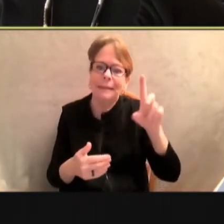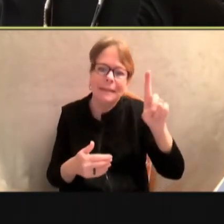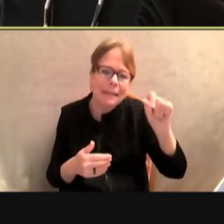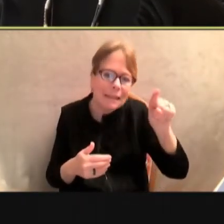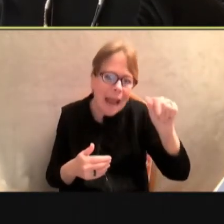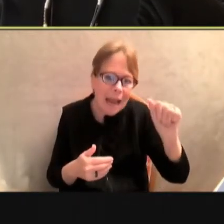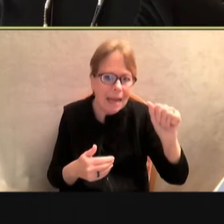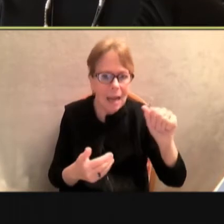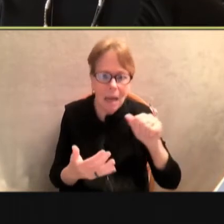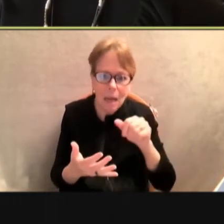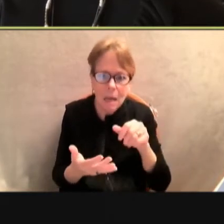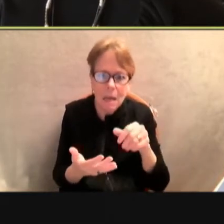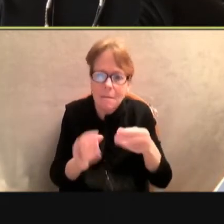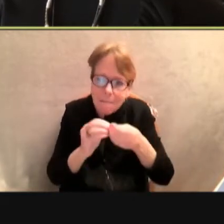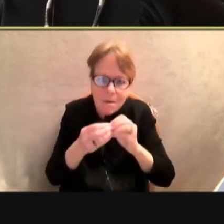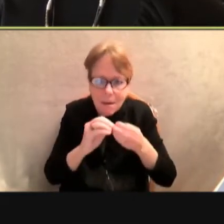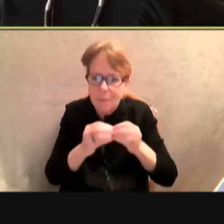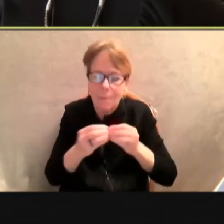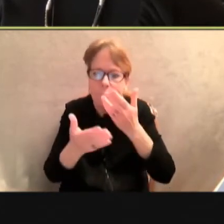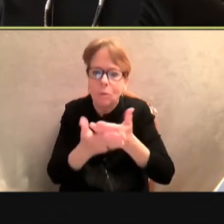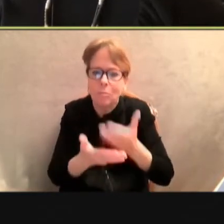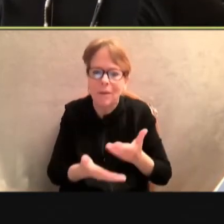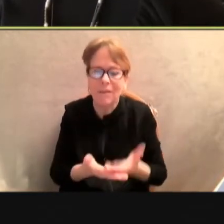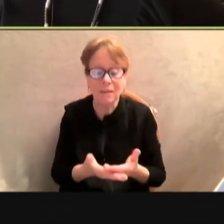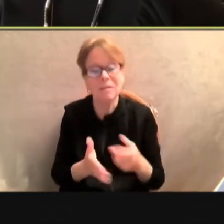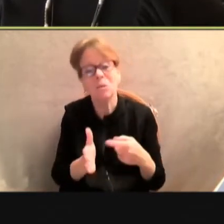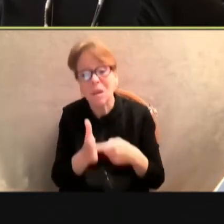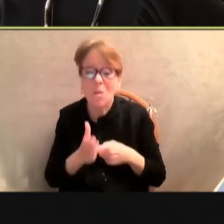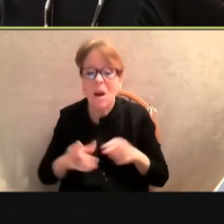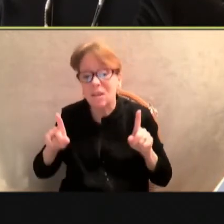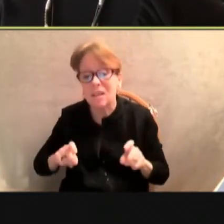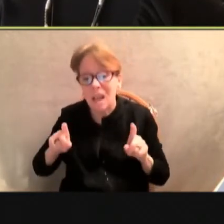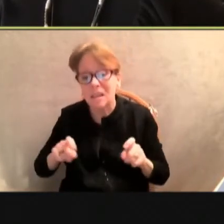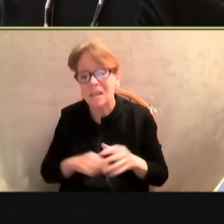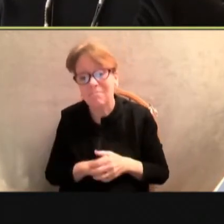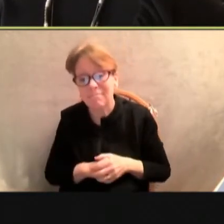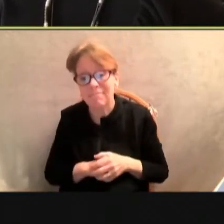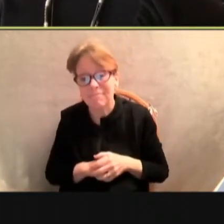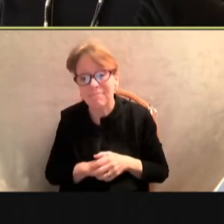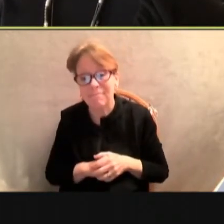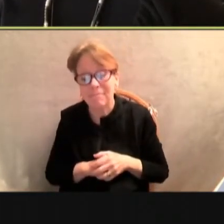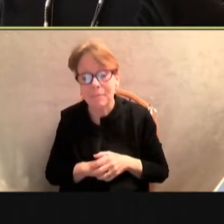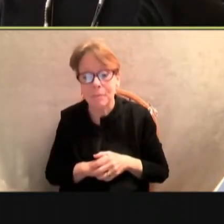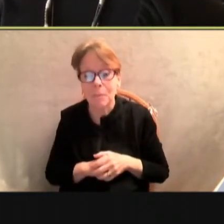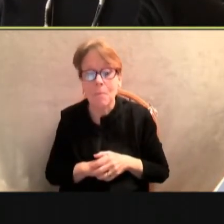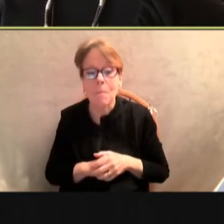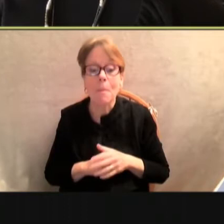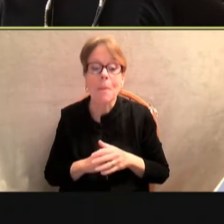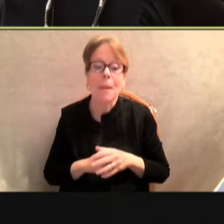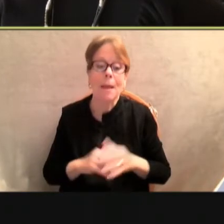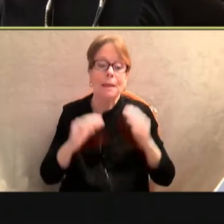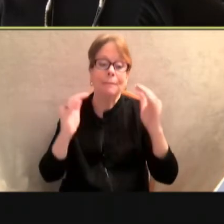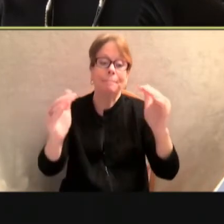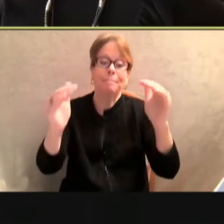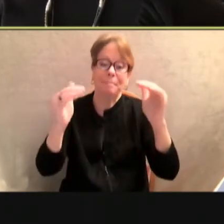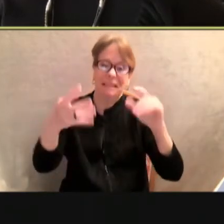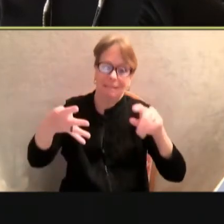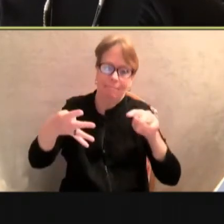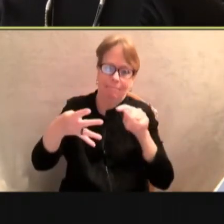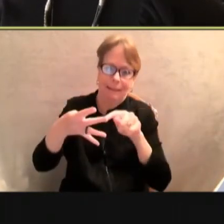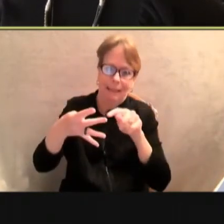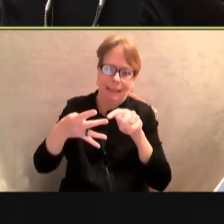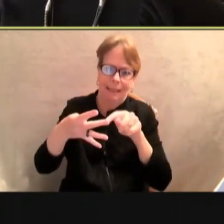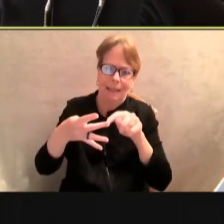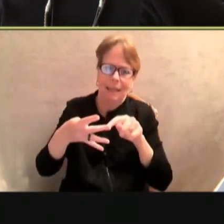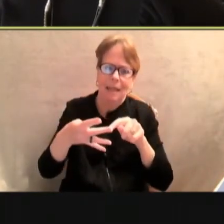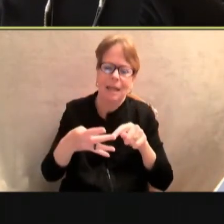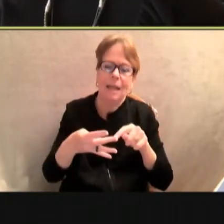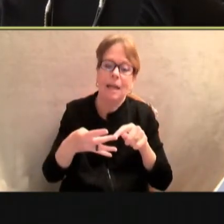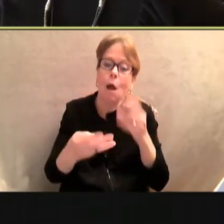and so on. Proof of prior accommodations. This is great. If you've received prior accommodations,